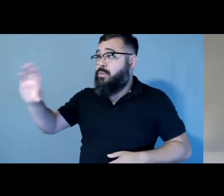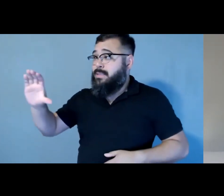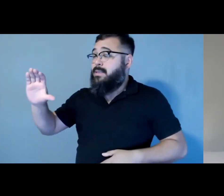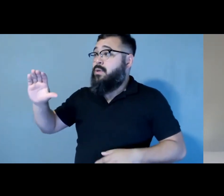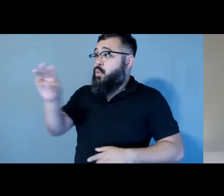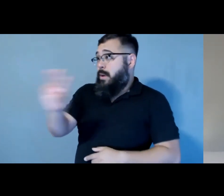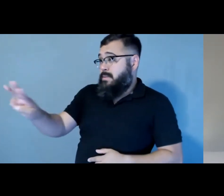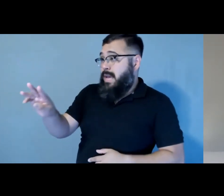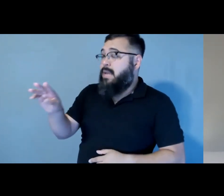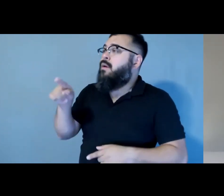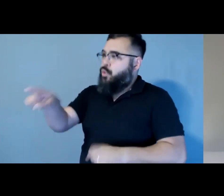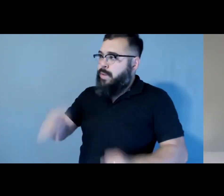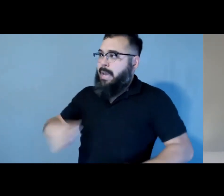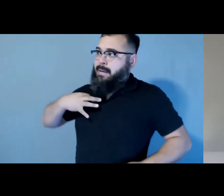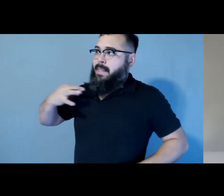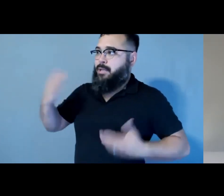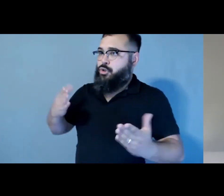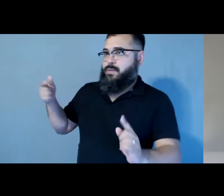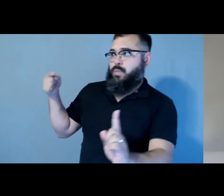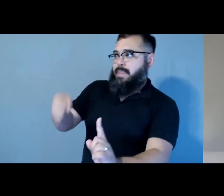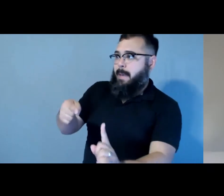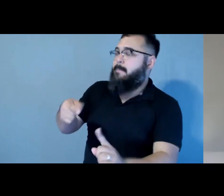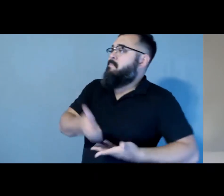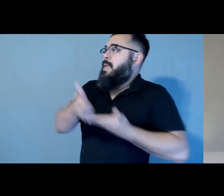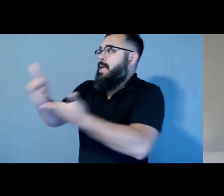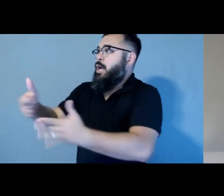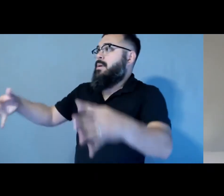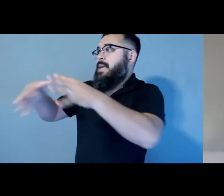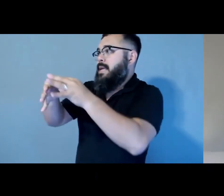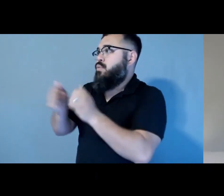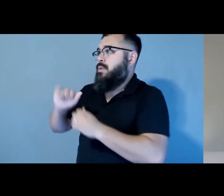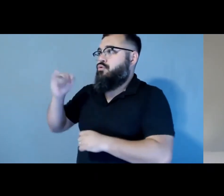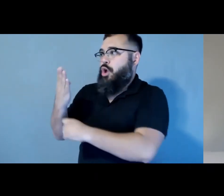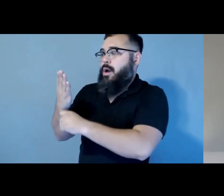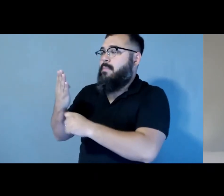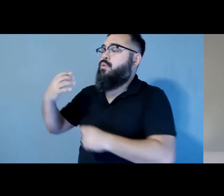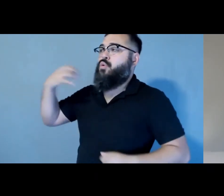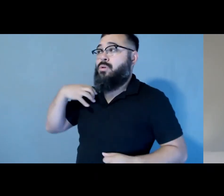you can apply for services there and they can connect you with job coaches. We don't have that information unfortunately,